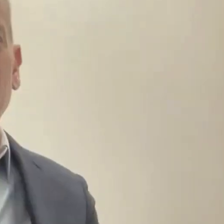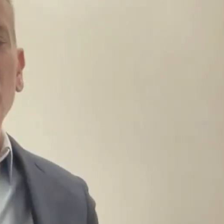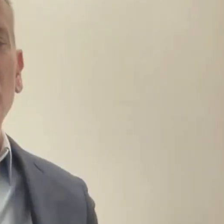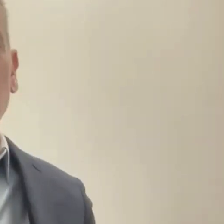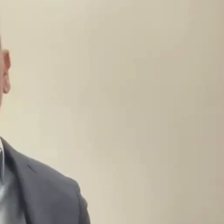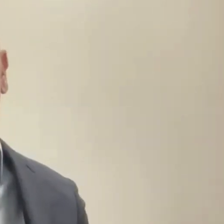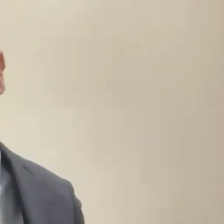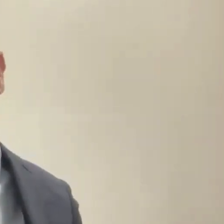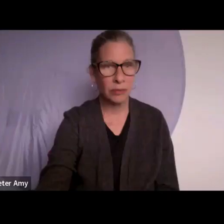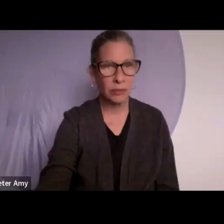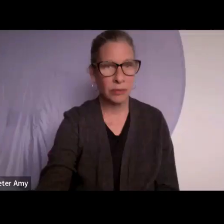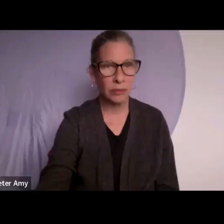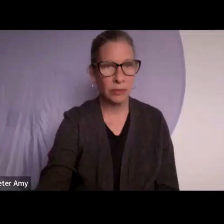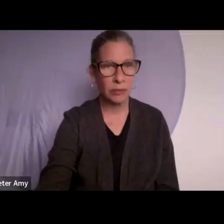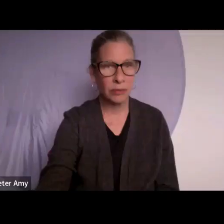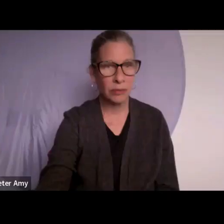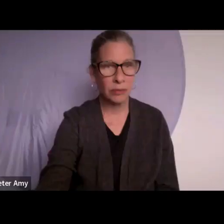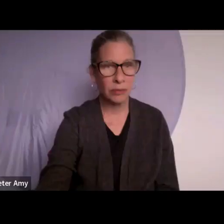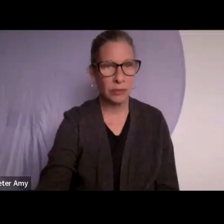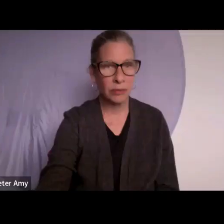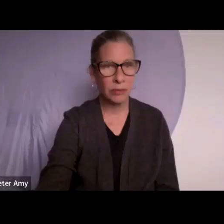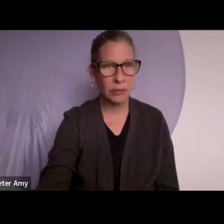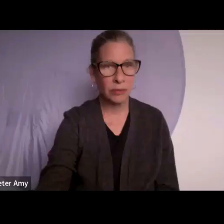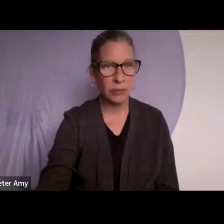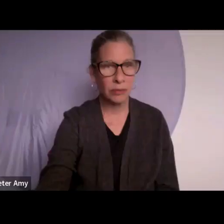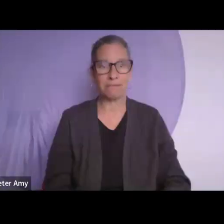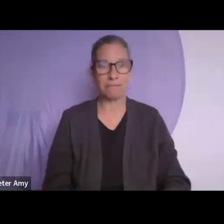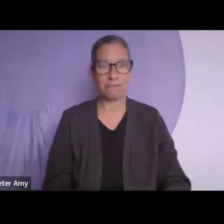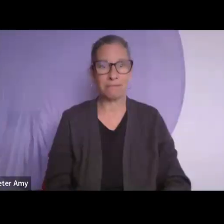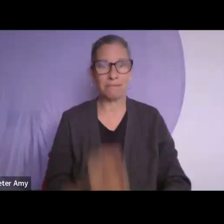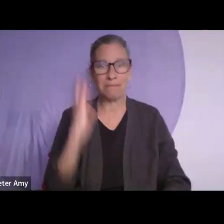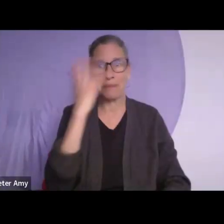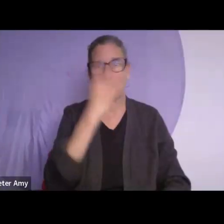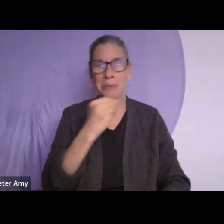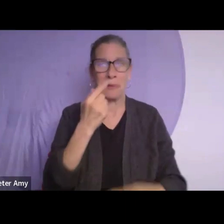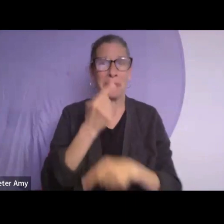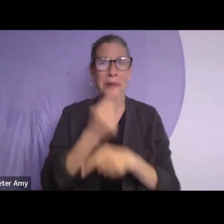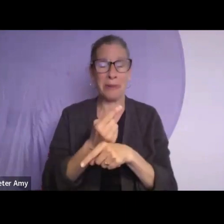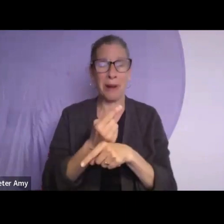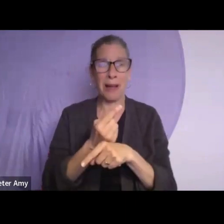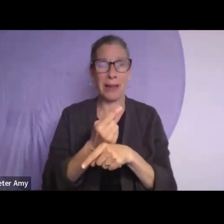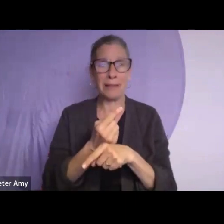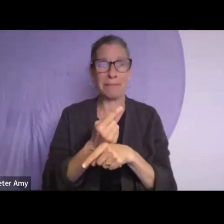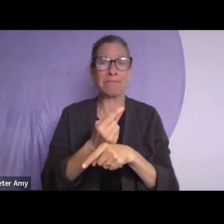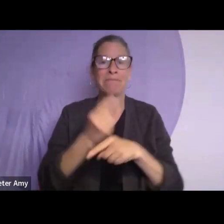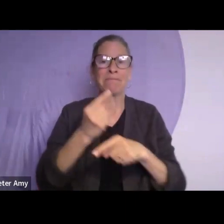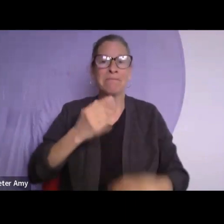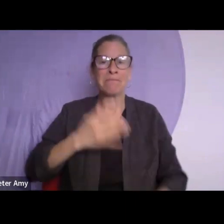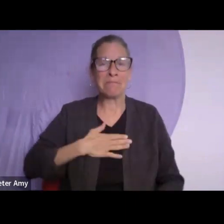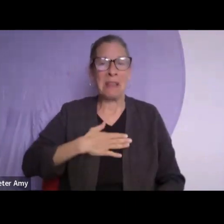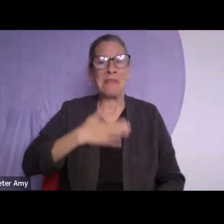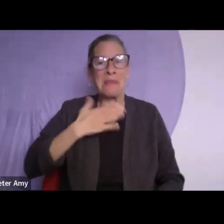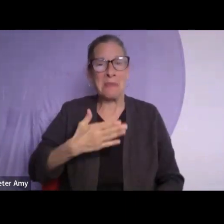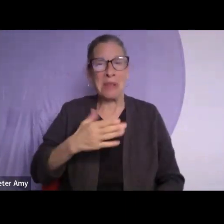beautiful film, I have to admit it Reelabilities. We try to stay away from inspirational films and what some people refer